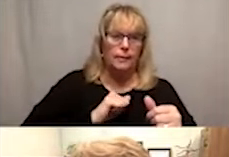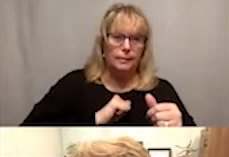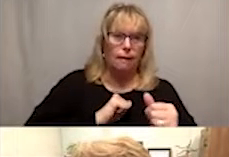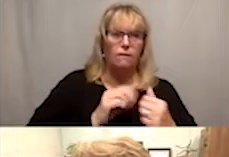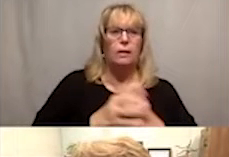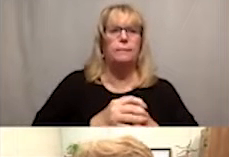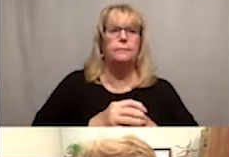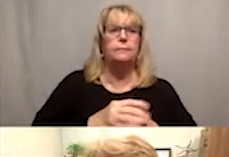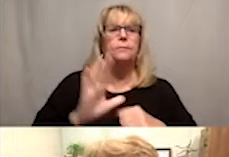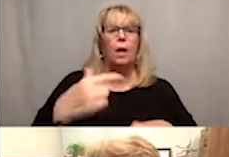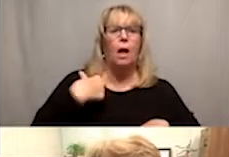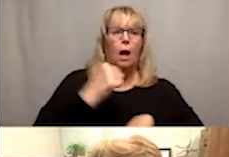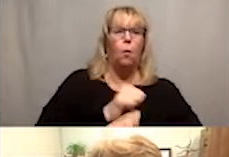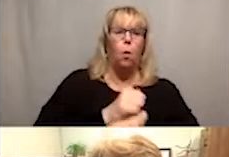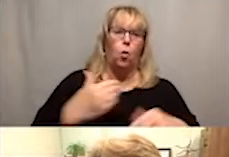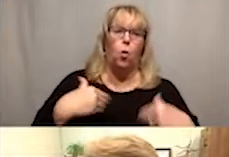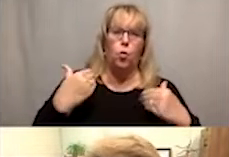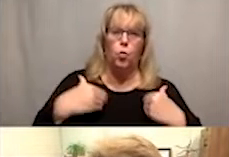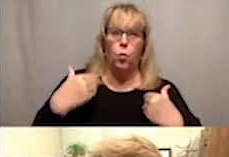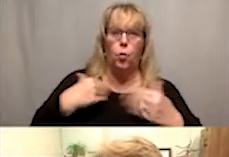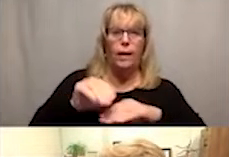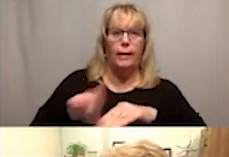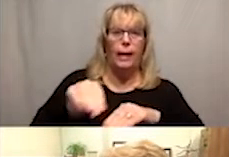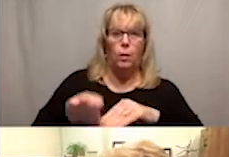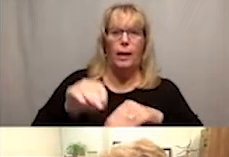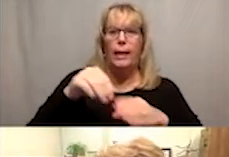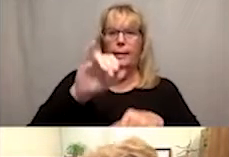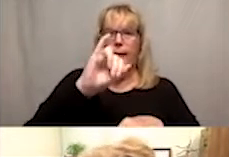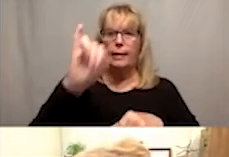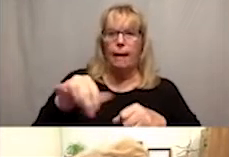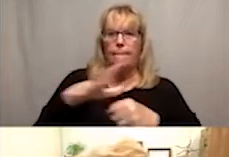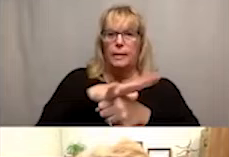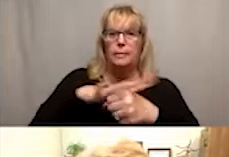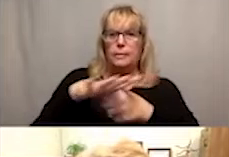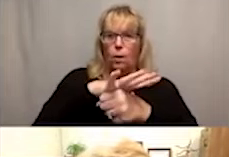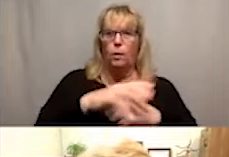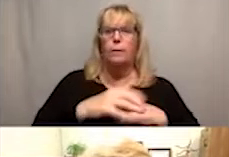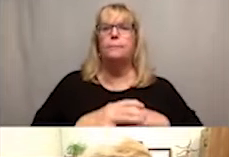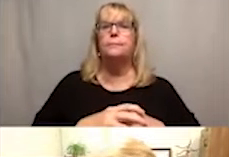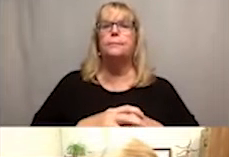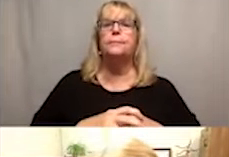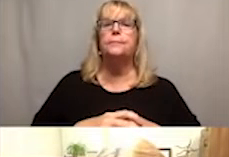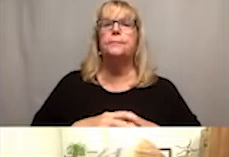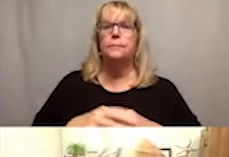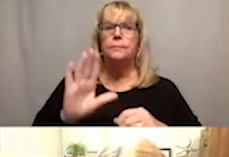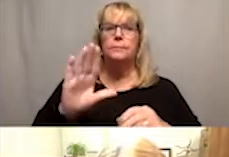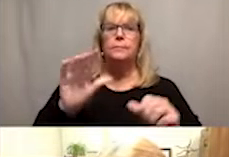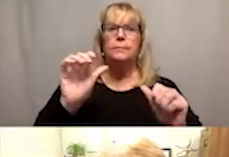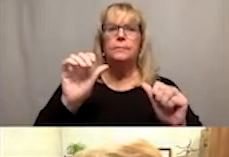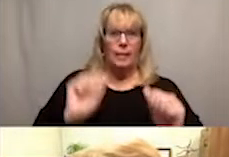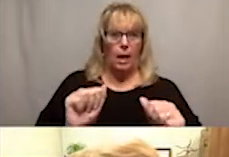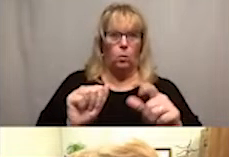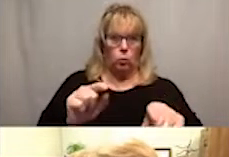I work as a youth counselor in the Indianapolis area um can you go to the second slide and there's